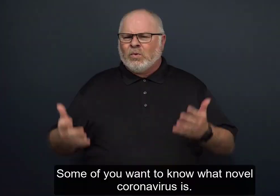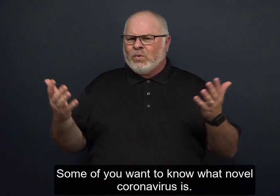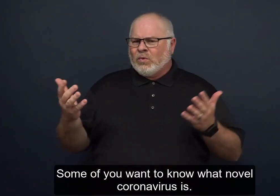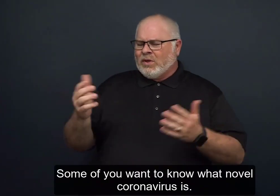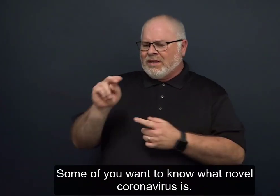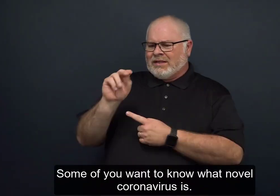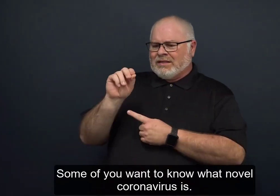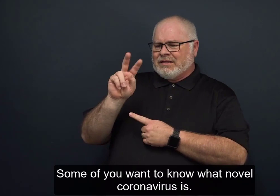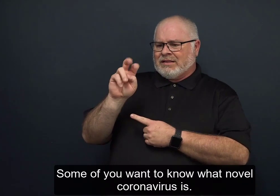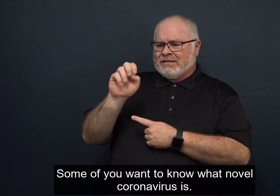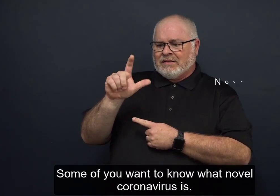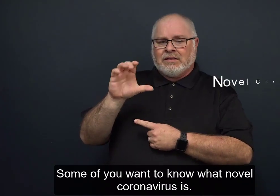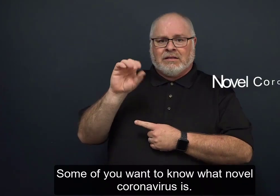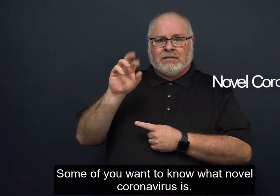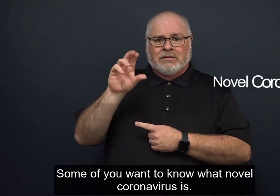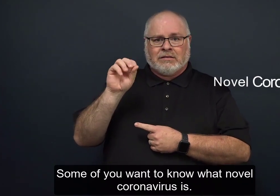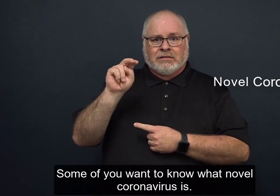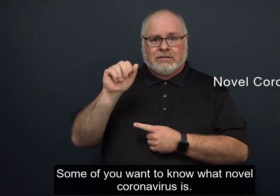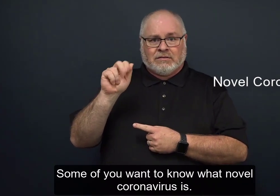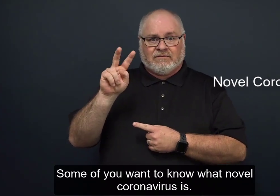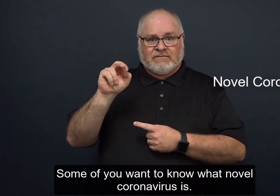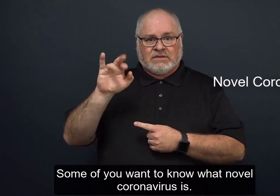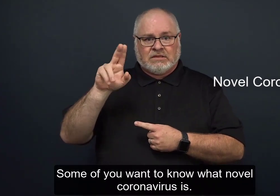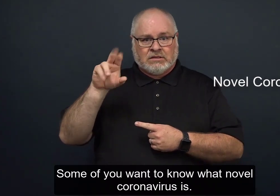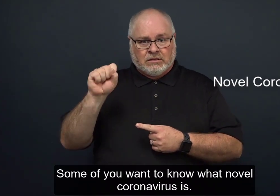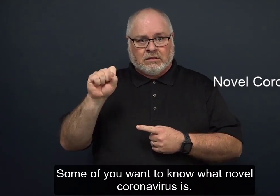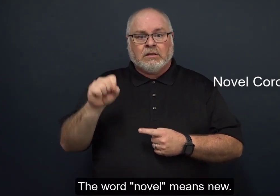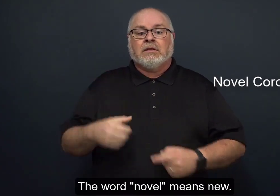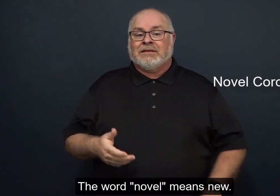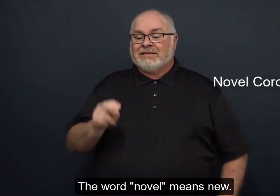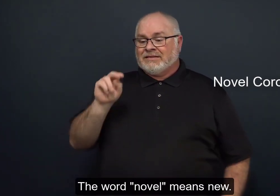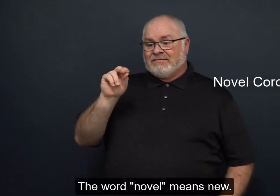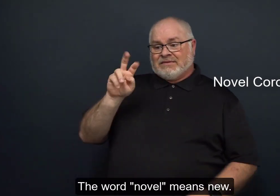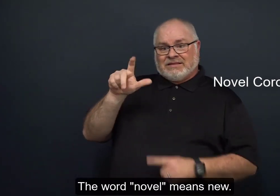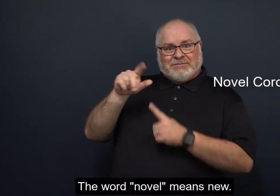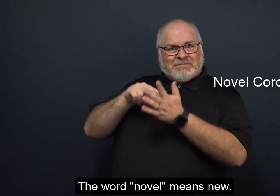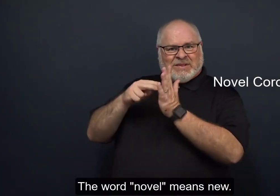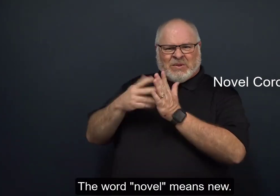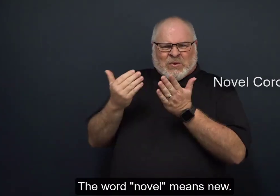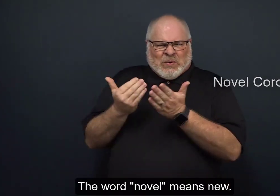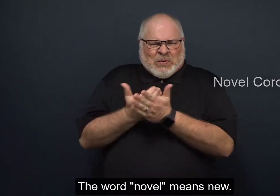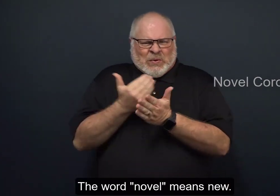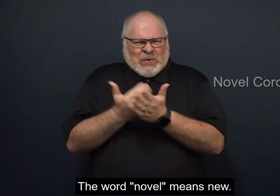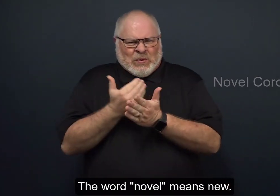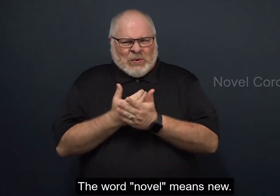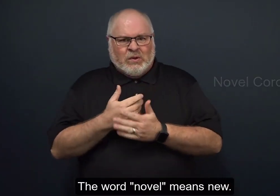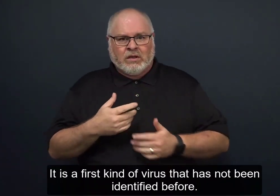Some of you want to know what novel coronavirus is. The word "novel" means new.